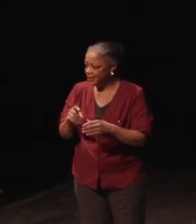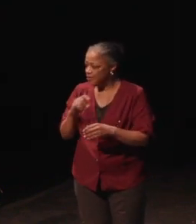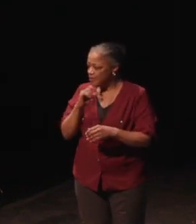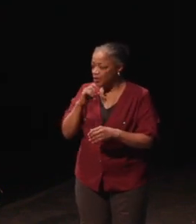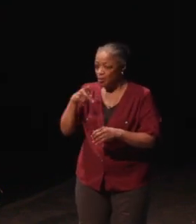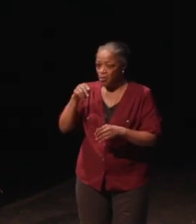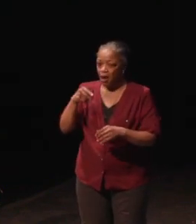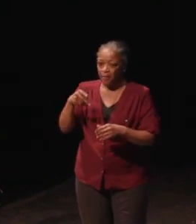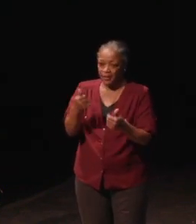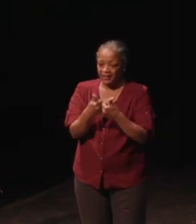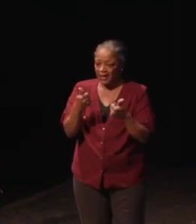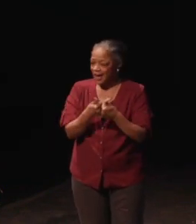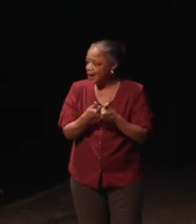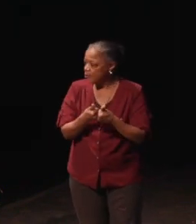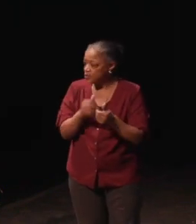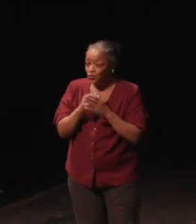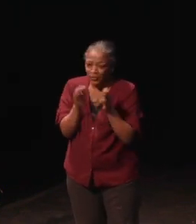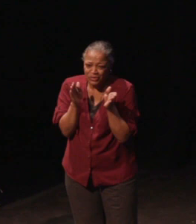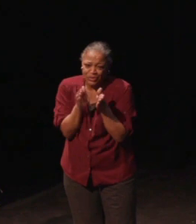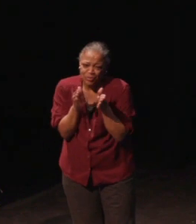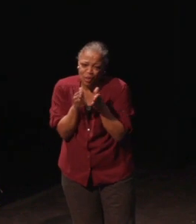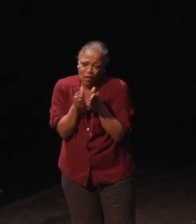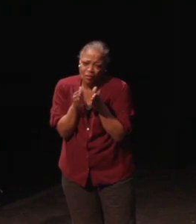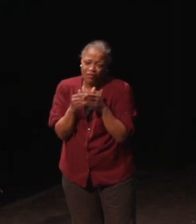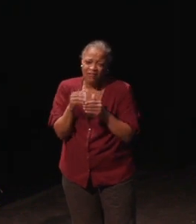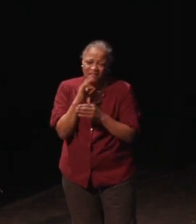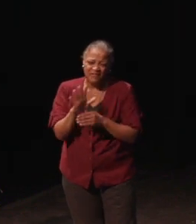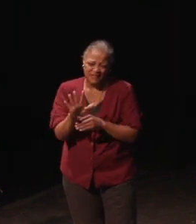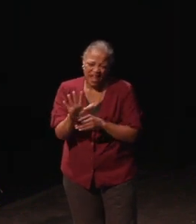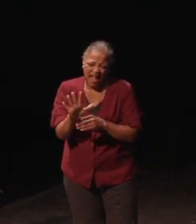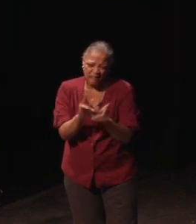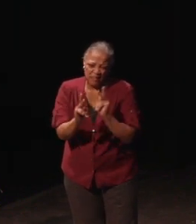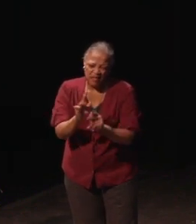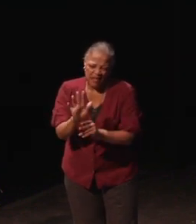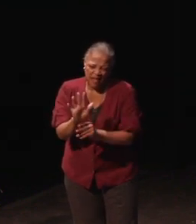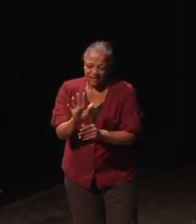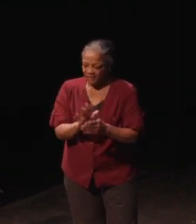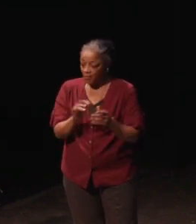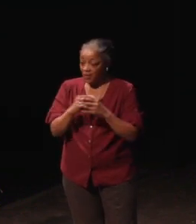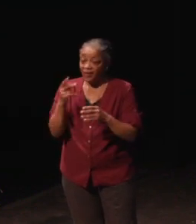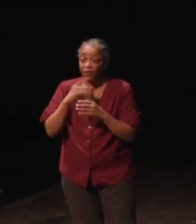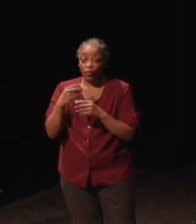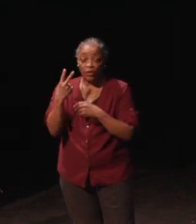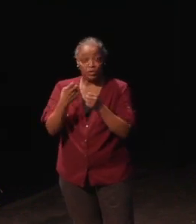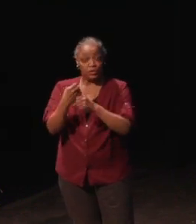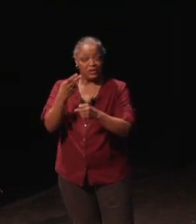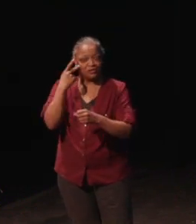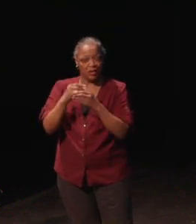We are really small, we're just five people right now but see us in a couple of years please.